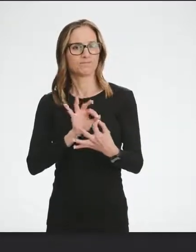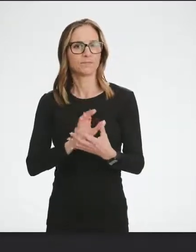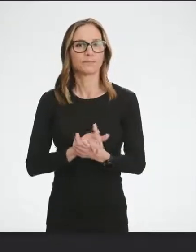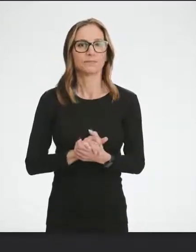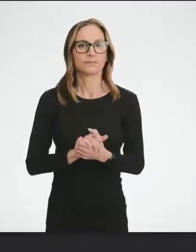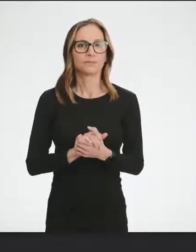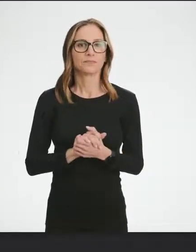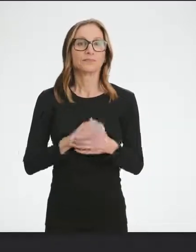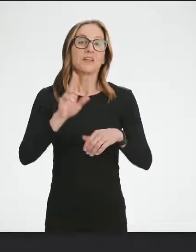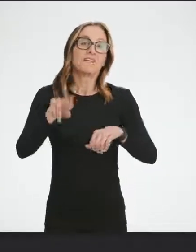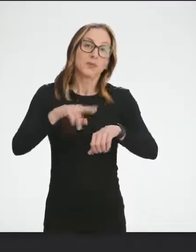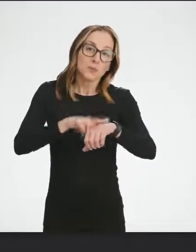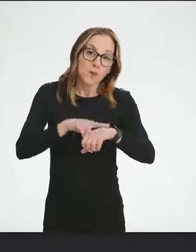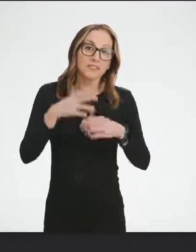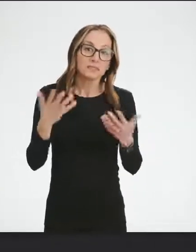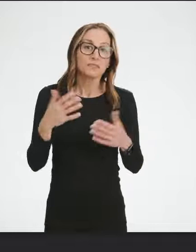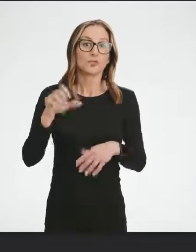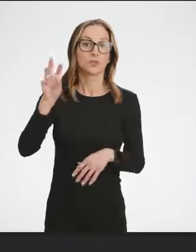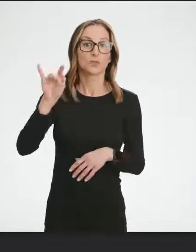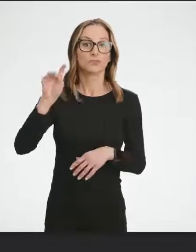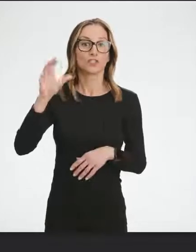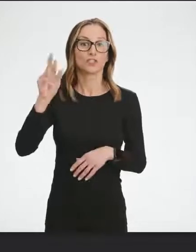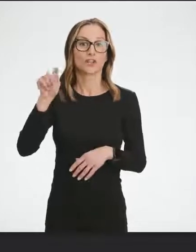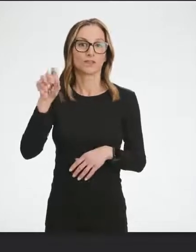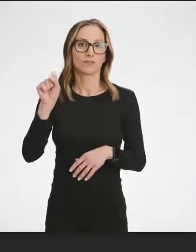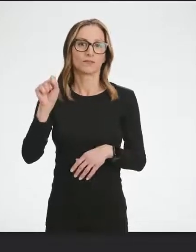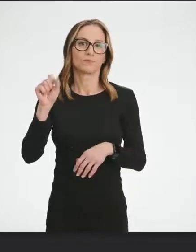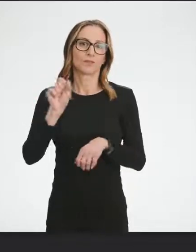And of course, Swift Charts works great across all our devices.